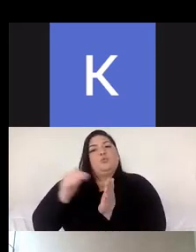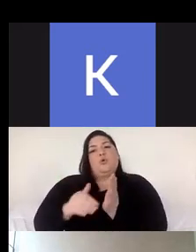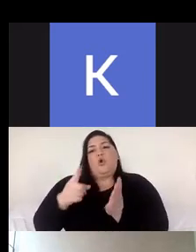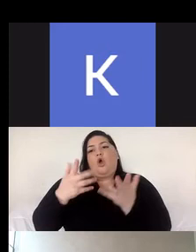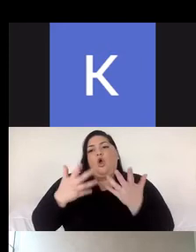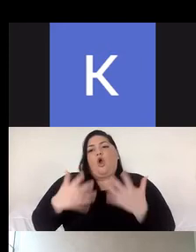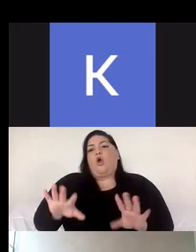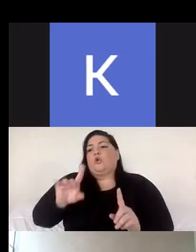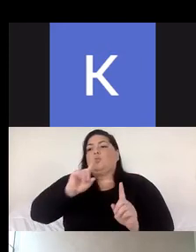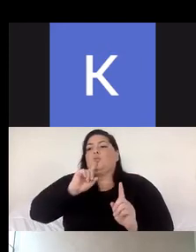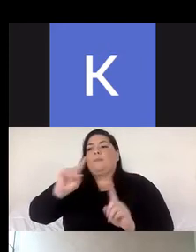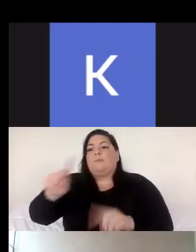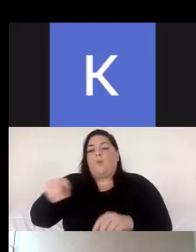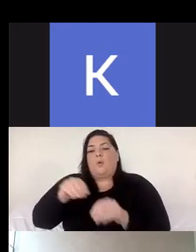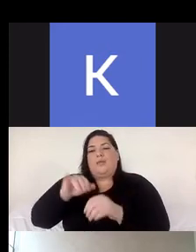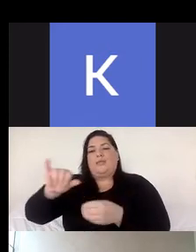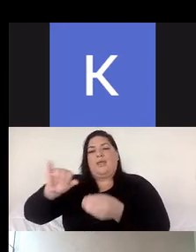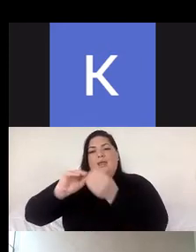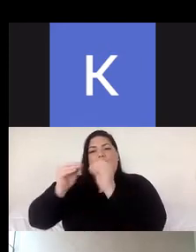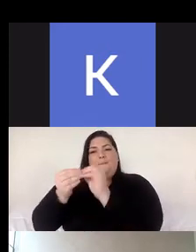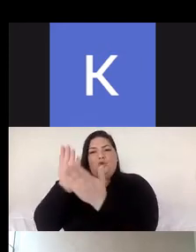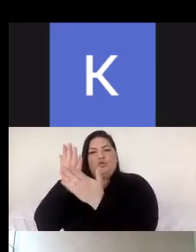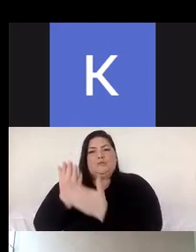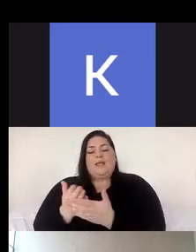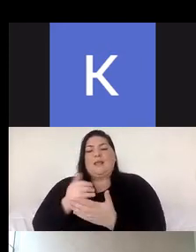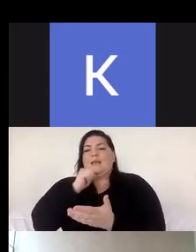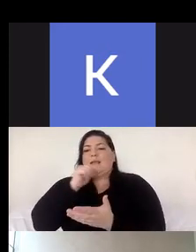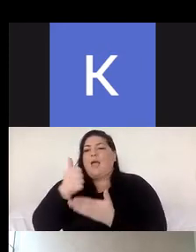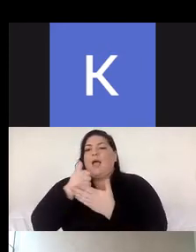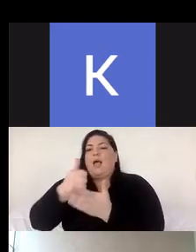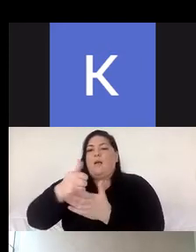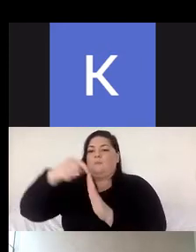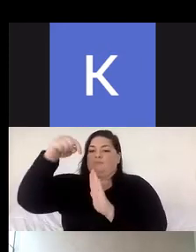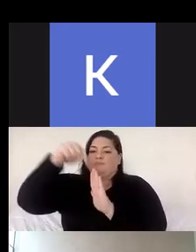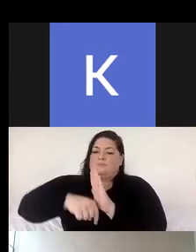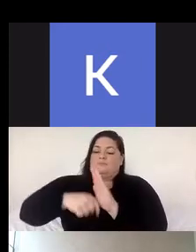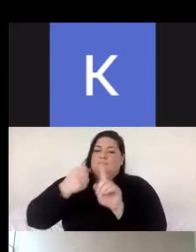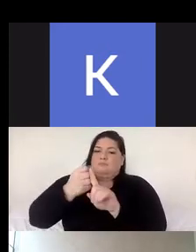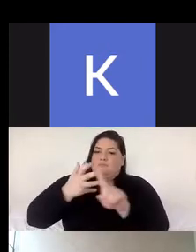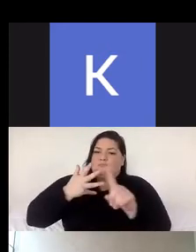in the quantitative data and does not further detail the efforts of the grant at all.